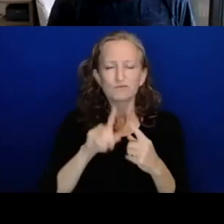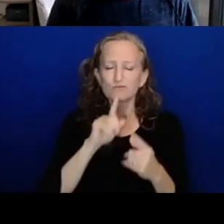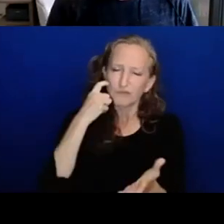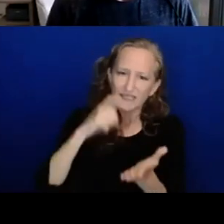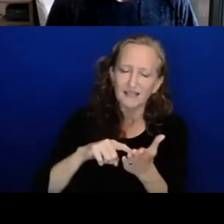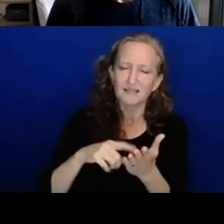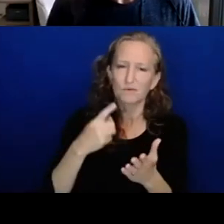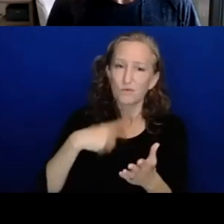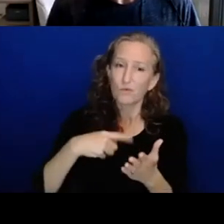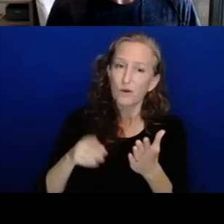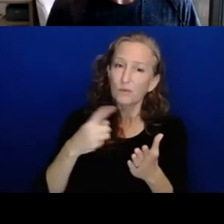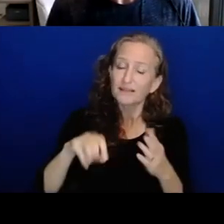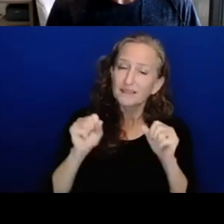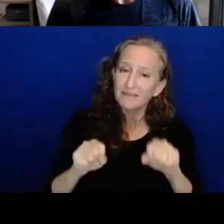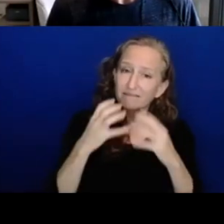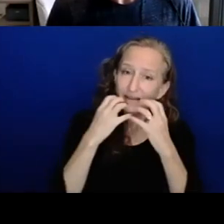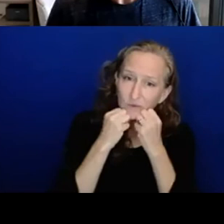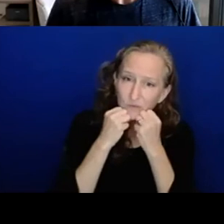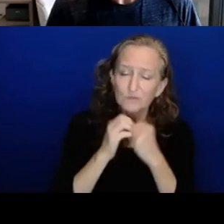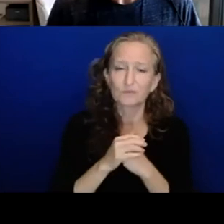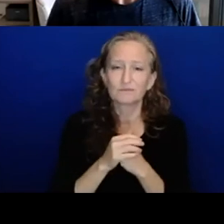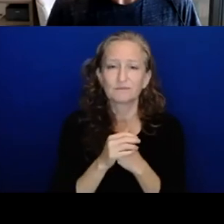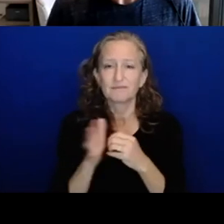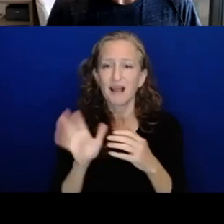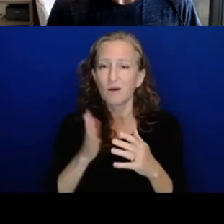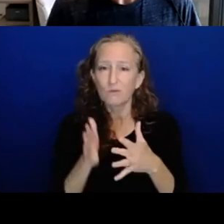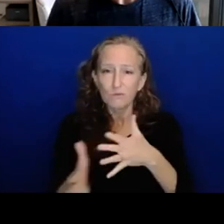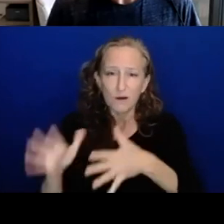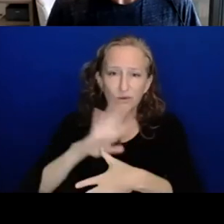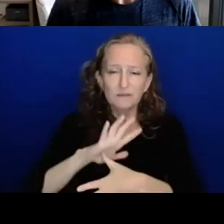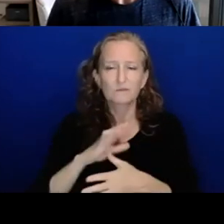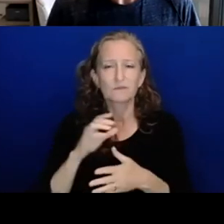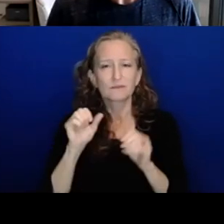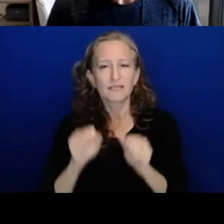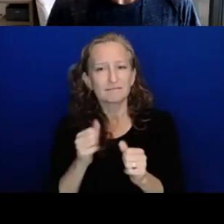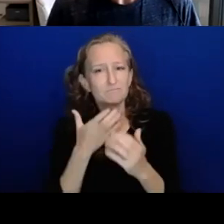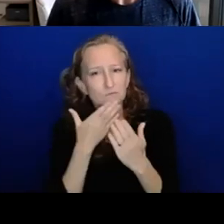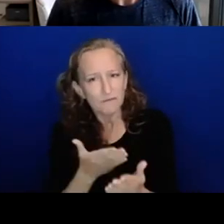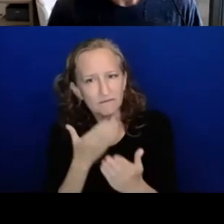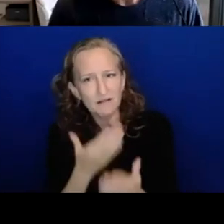them. Agreed, agreed. Yeah. Yeah. The worries amid